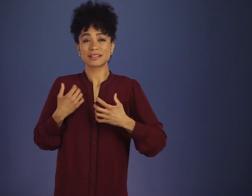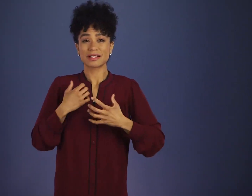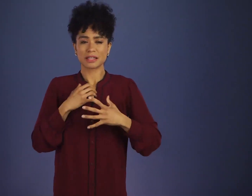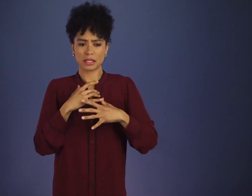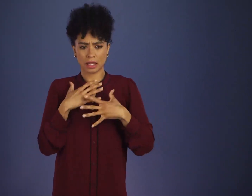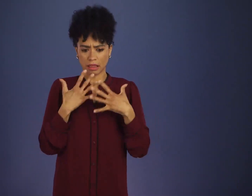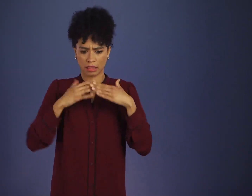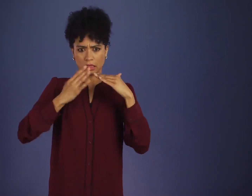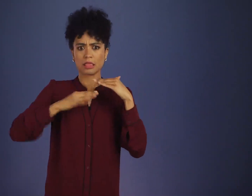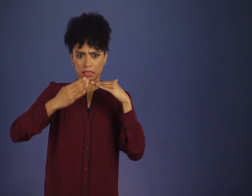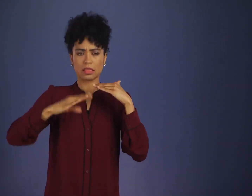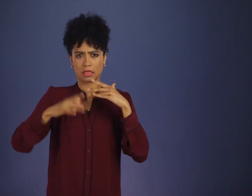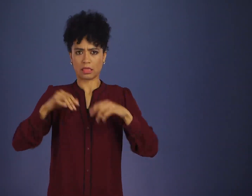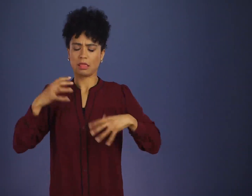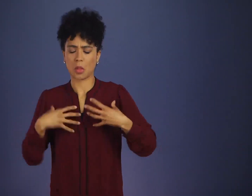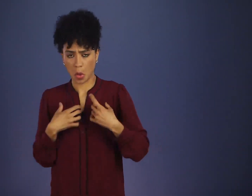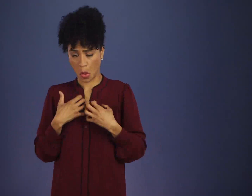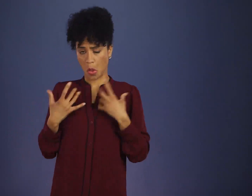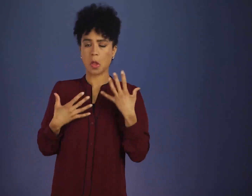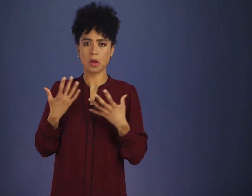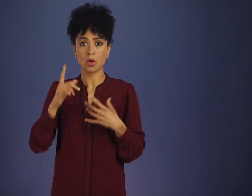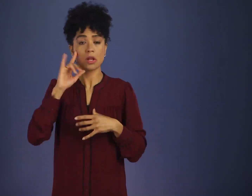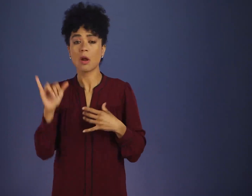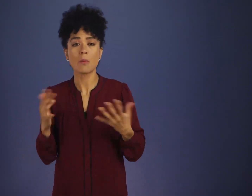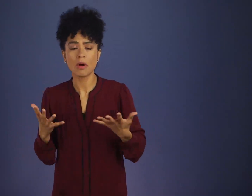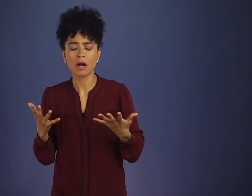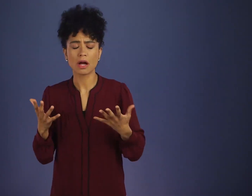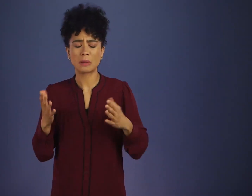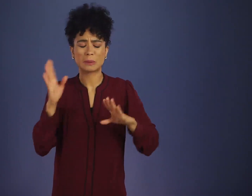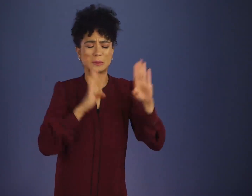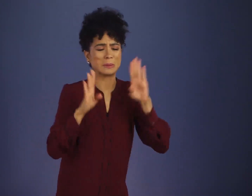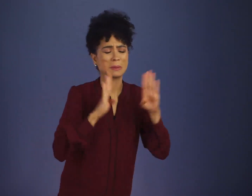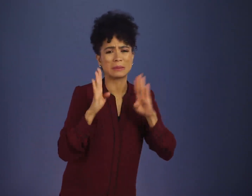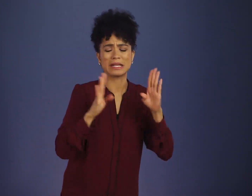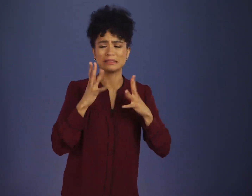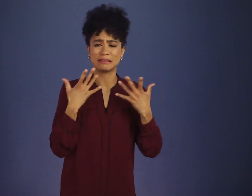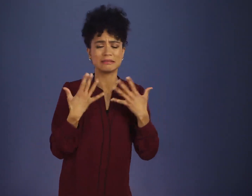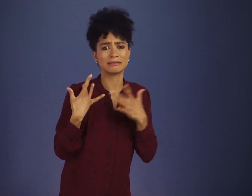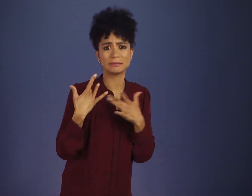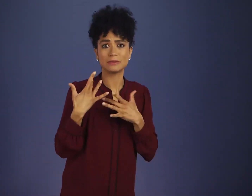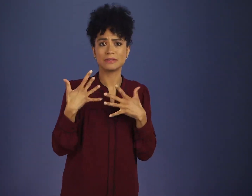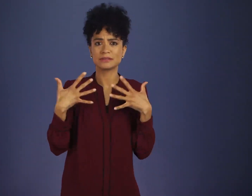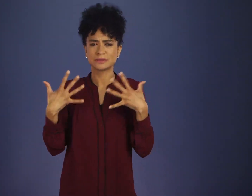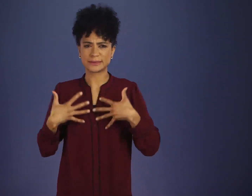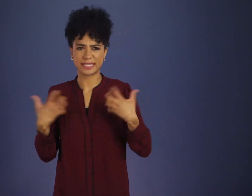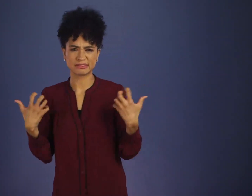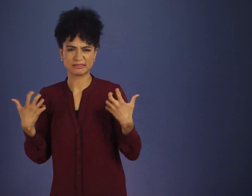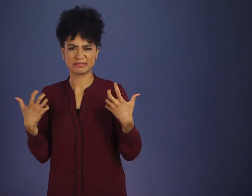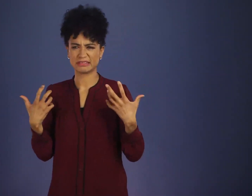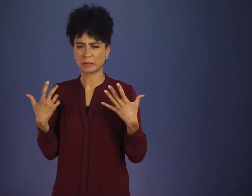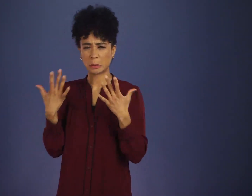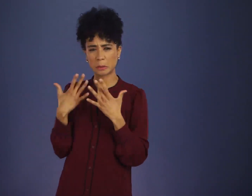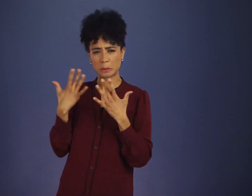The most common symptoms of emotional insecurity are worry, anger, self-pity, and depression.